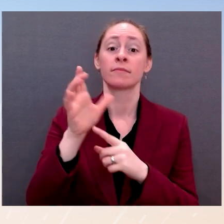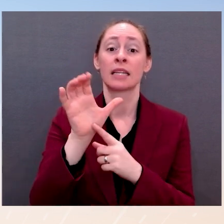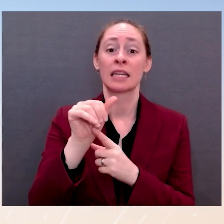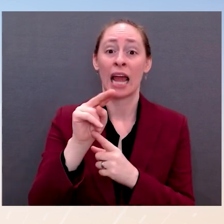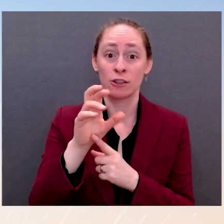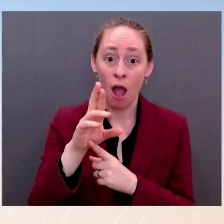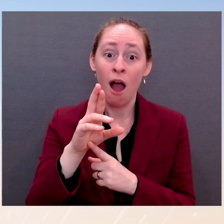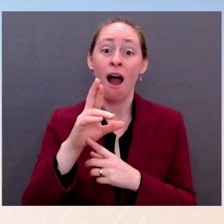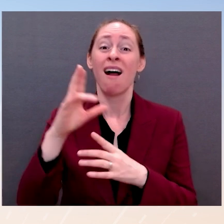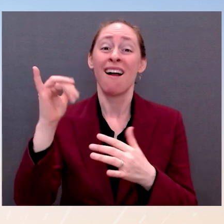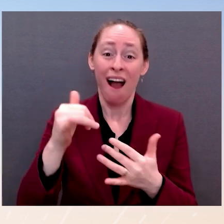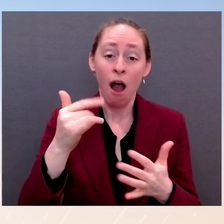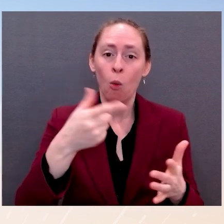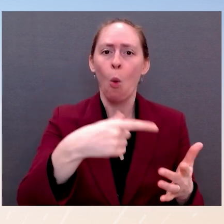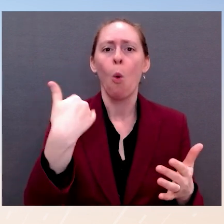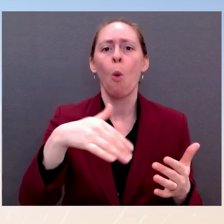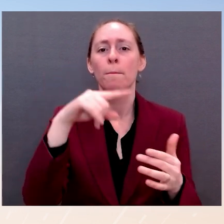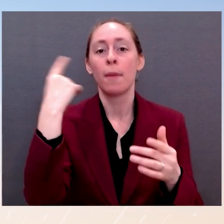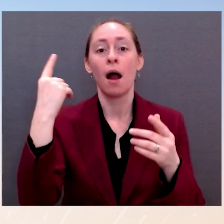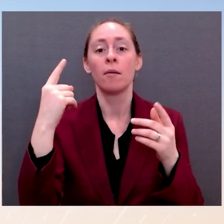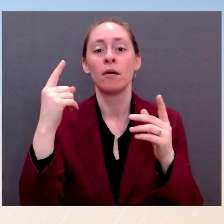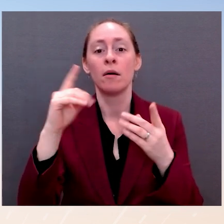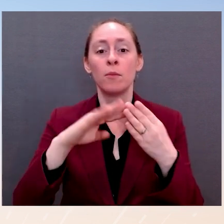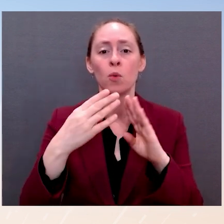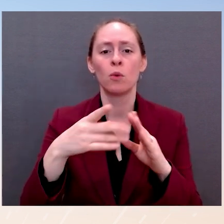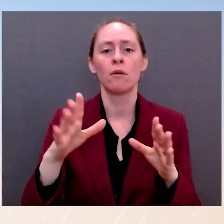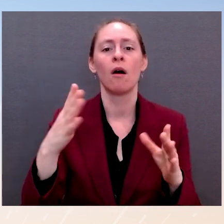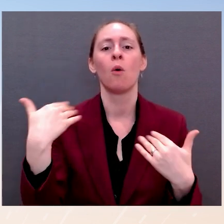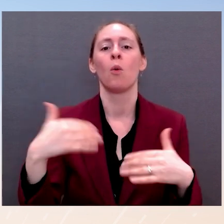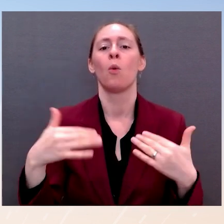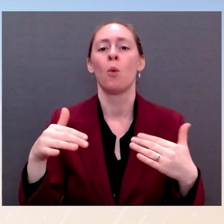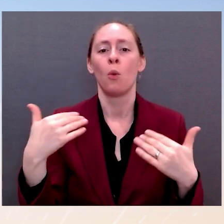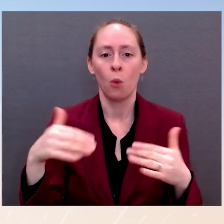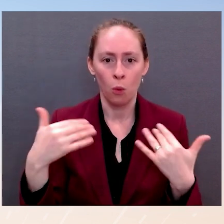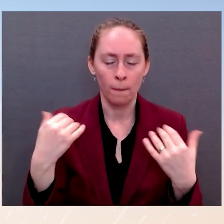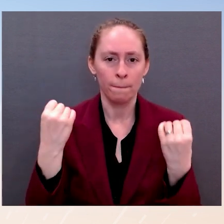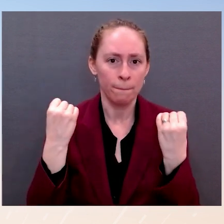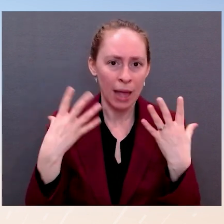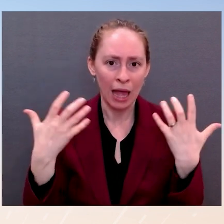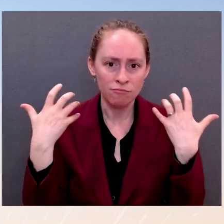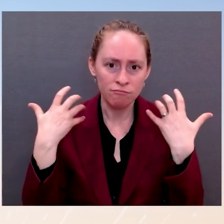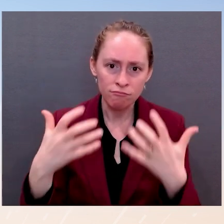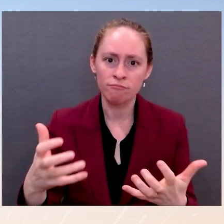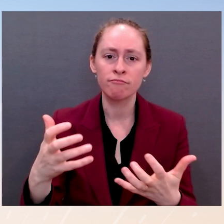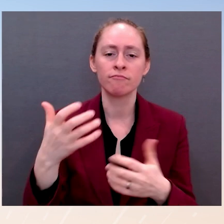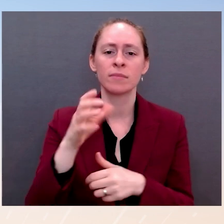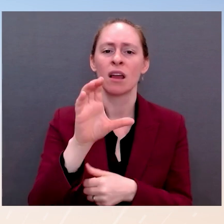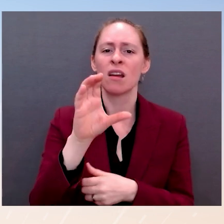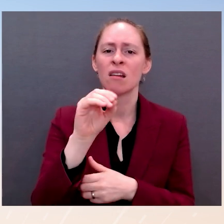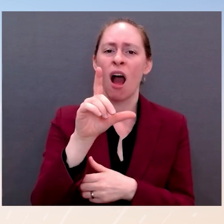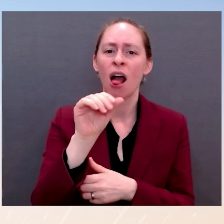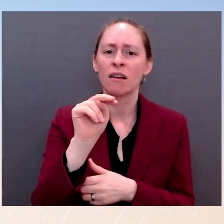and rectum cancer and prostate cancer in 2018. And so despite the decline that we saw